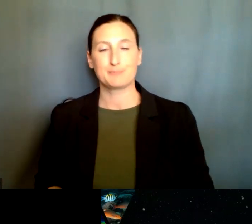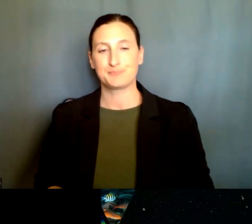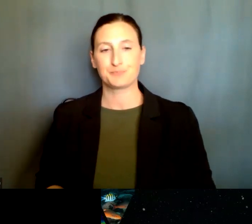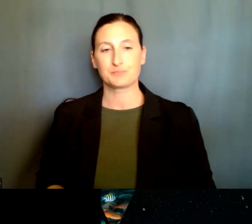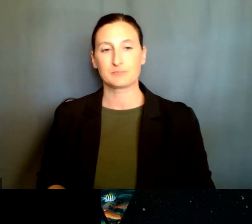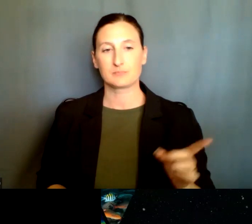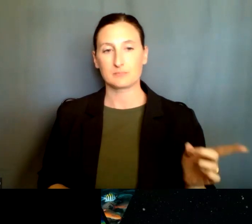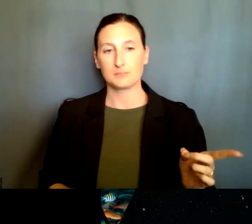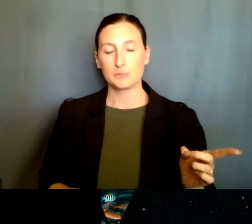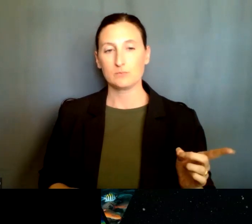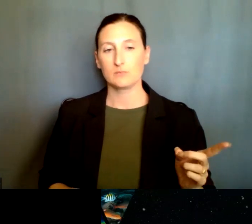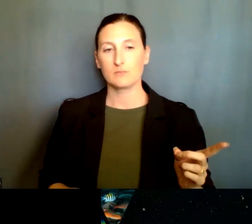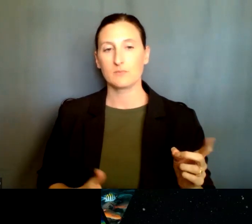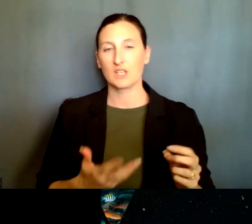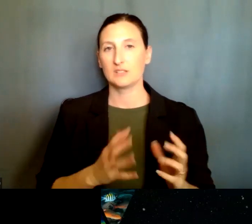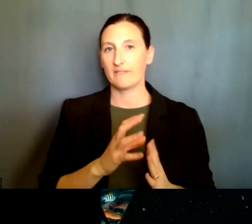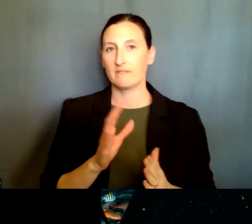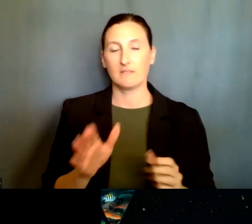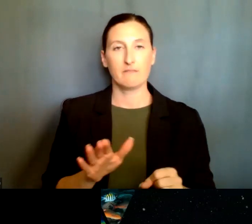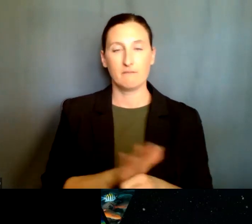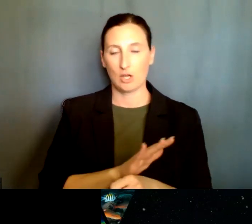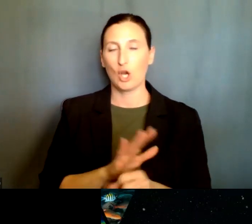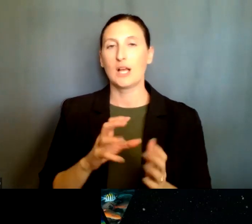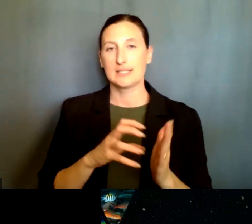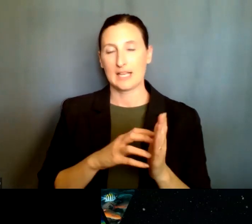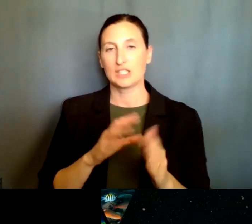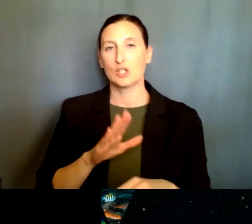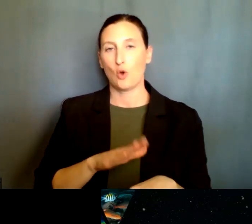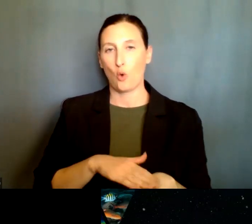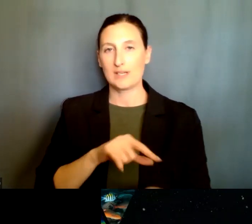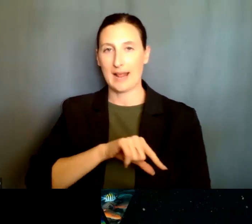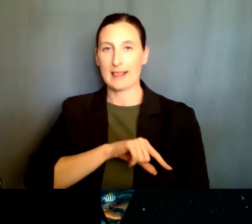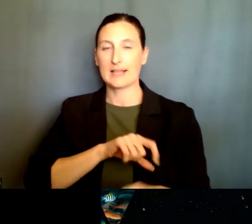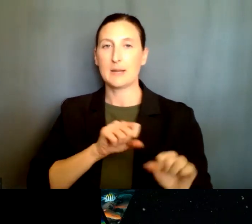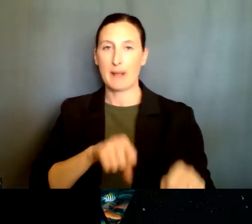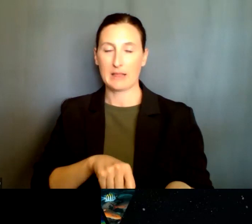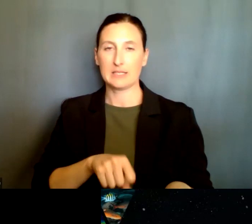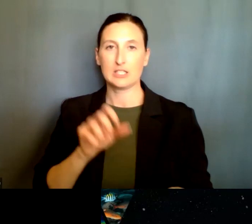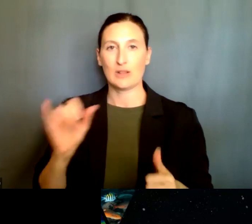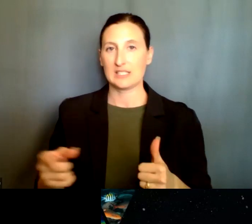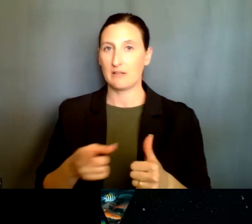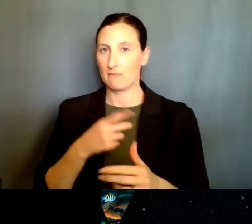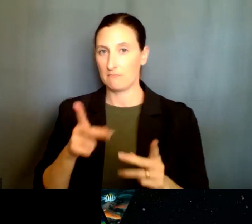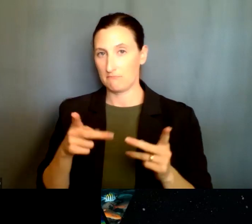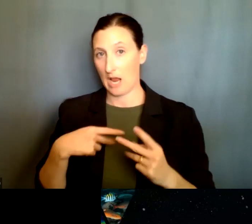a whole section on eligibility so yes, that's the first place I also recommend to look. Another question.